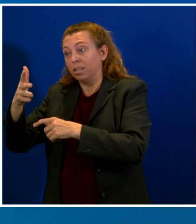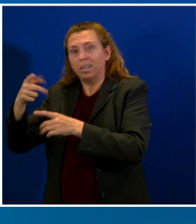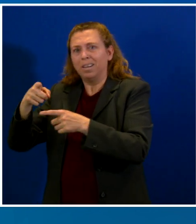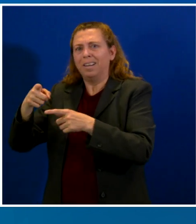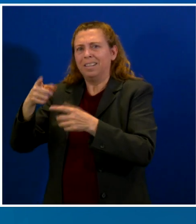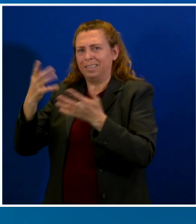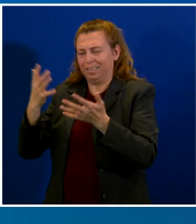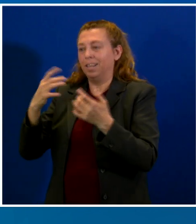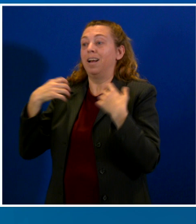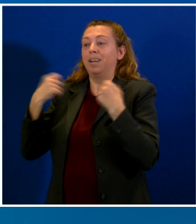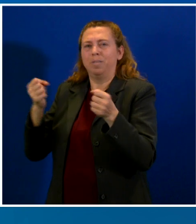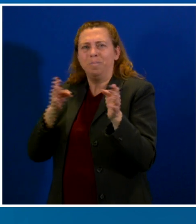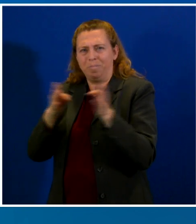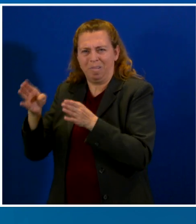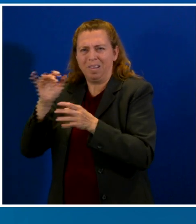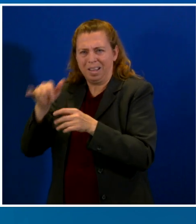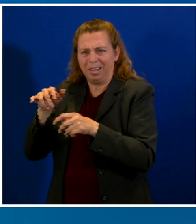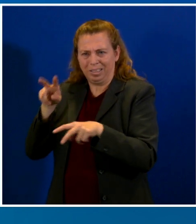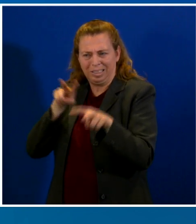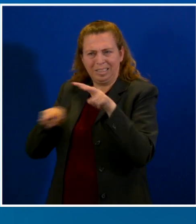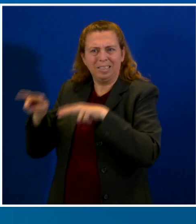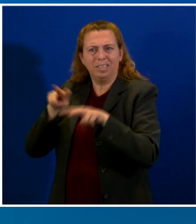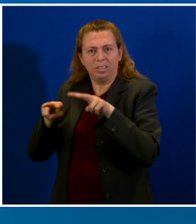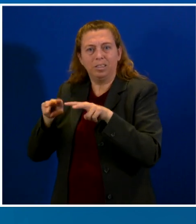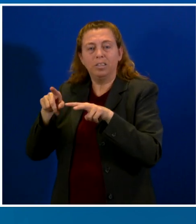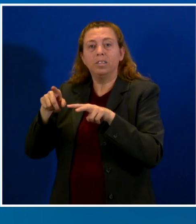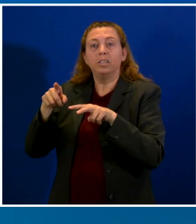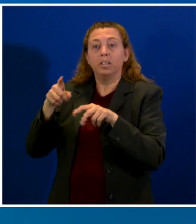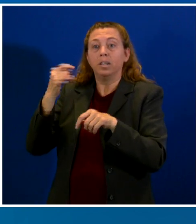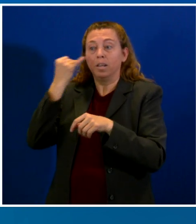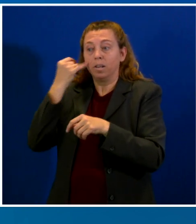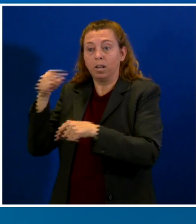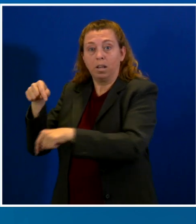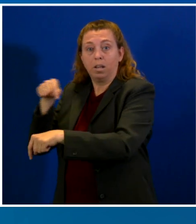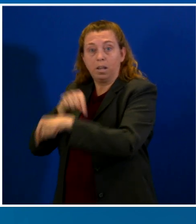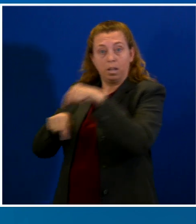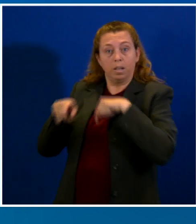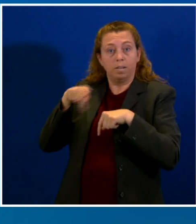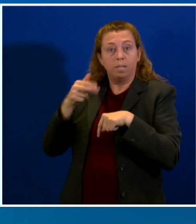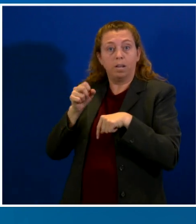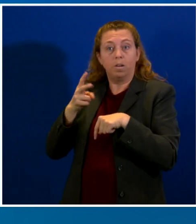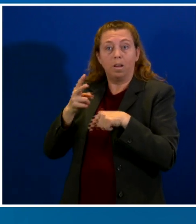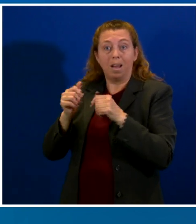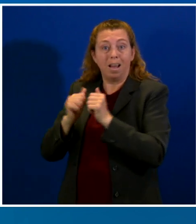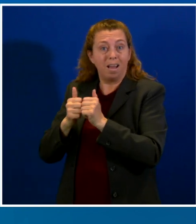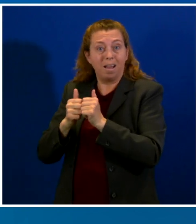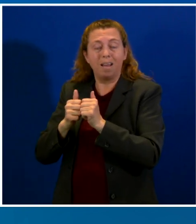To move down one phase, a county must fail both metrics for case